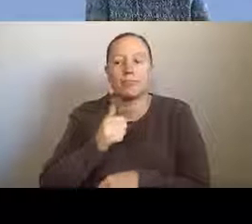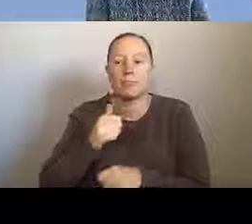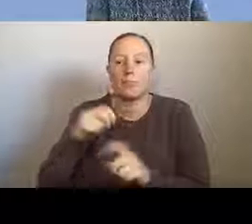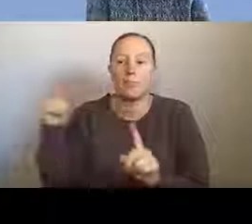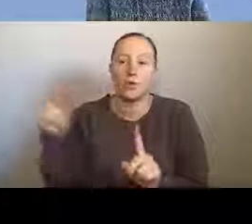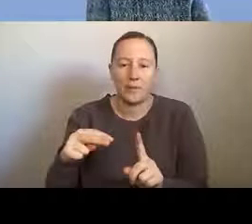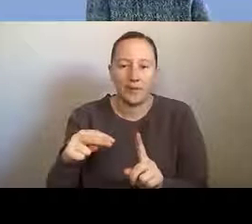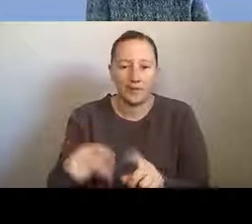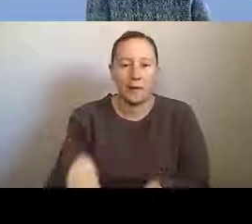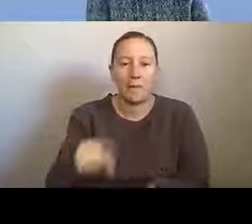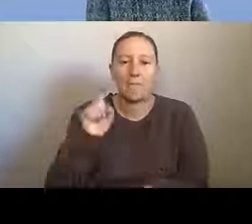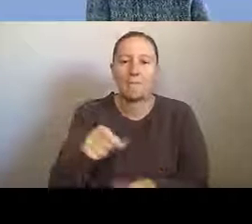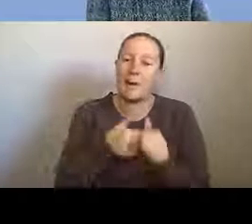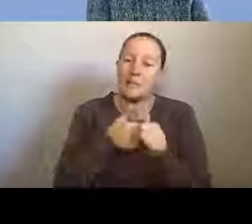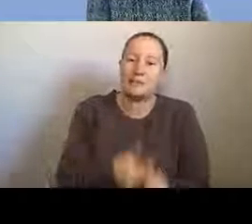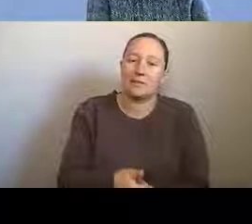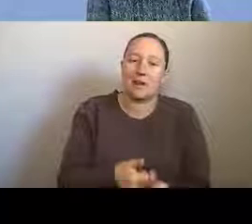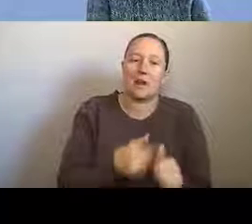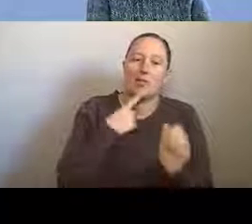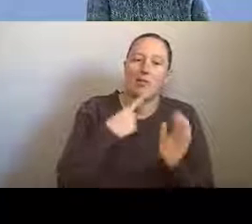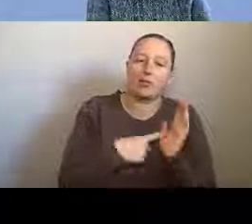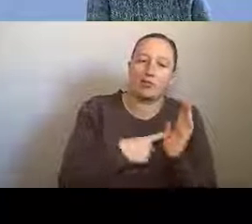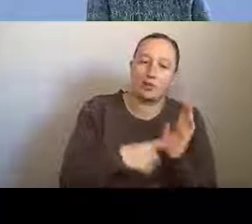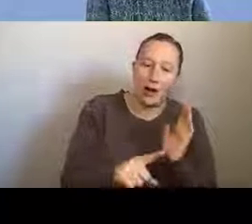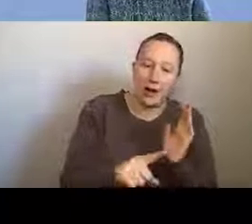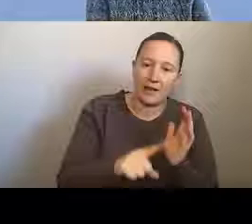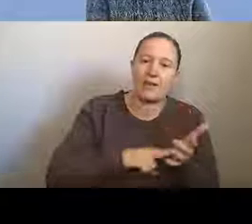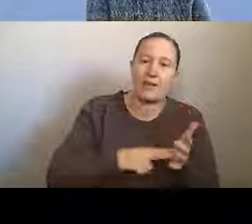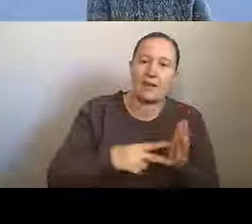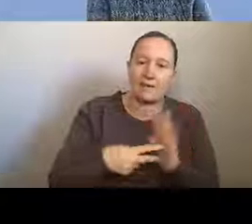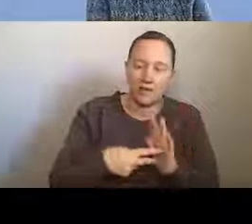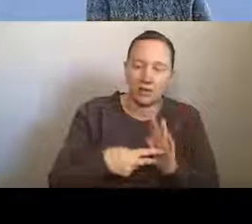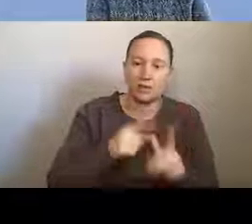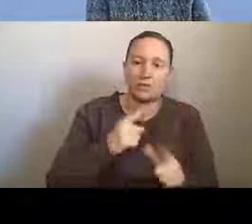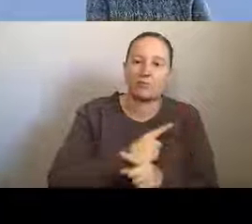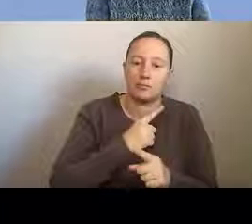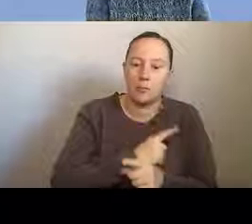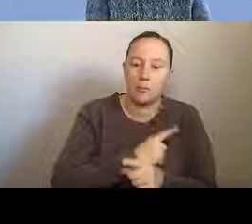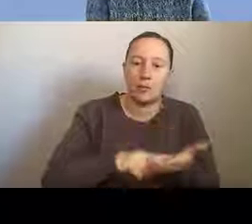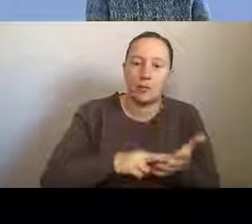So you must always go and check the definitions or the descriptions in the regulations.